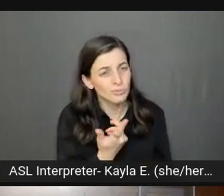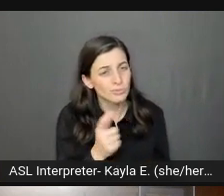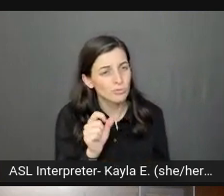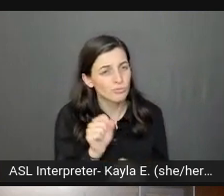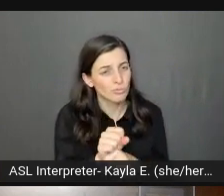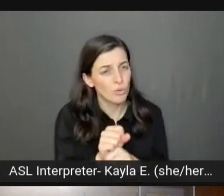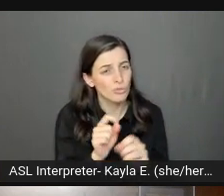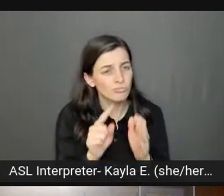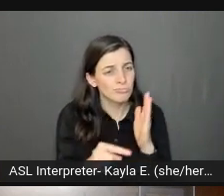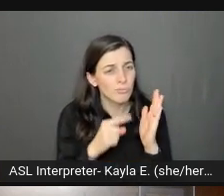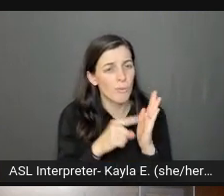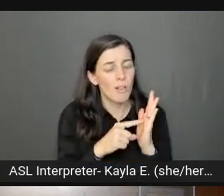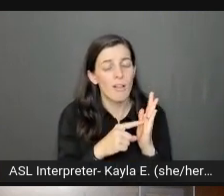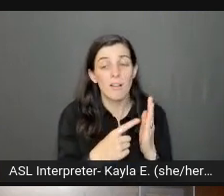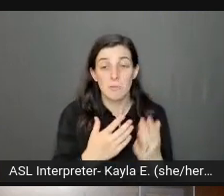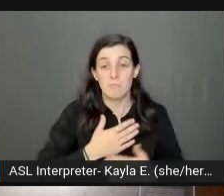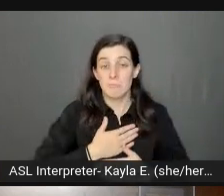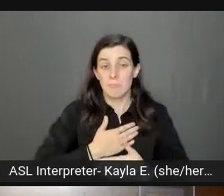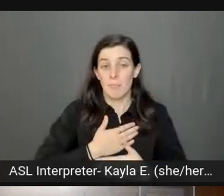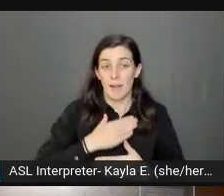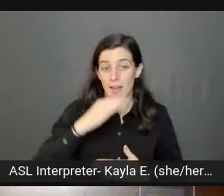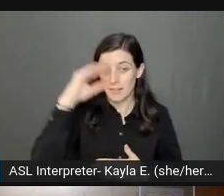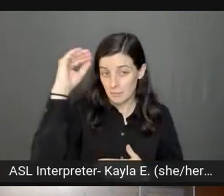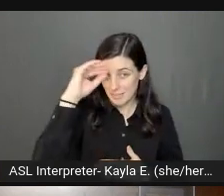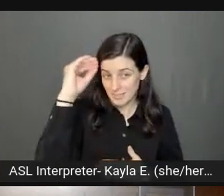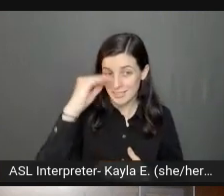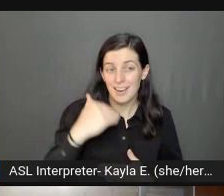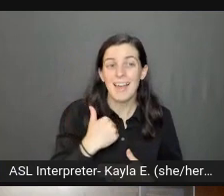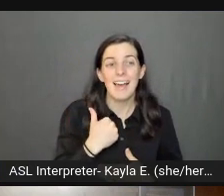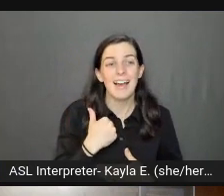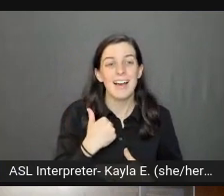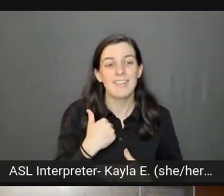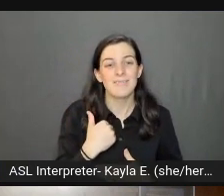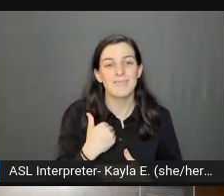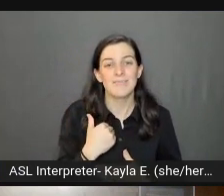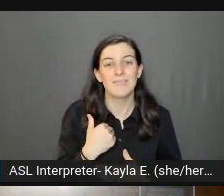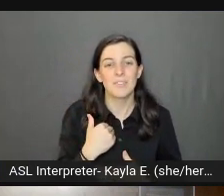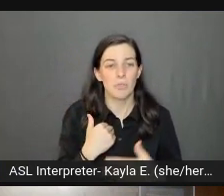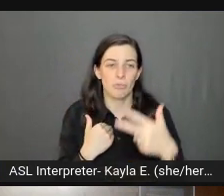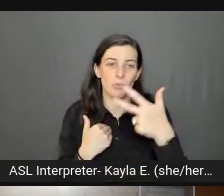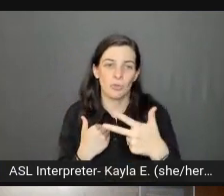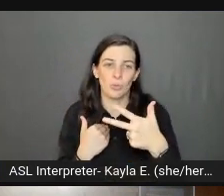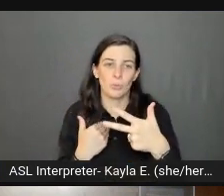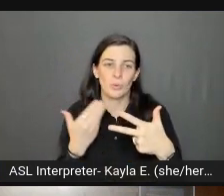In my opinion, there are three reasons